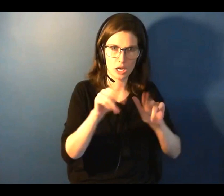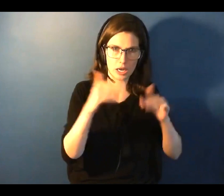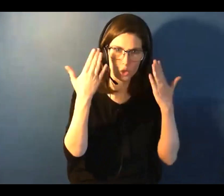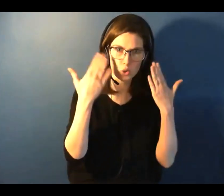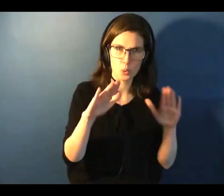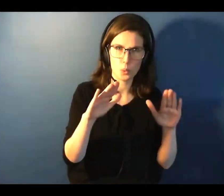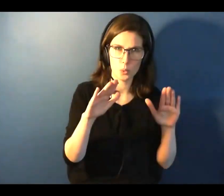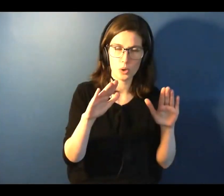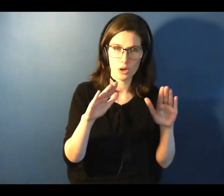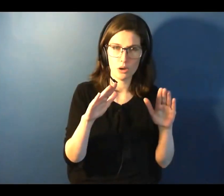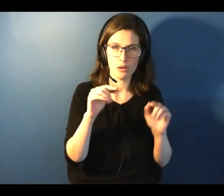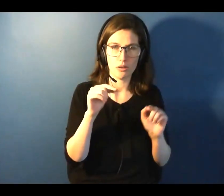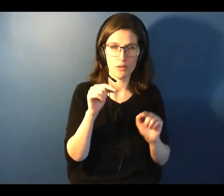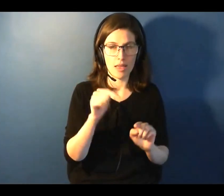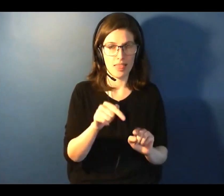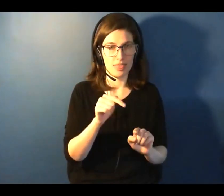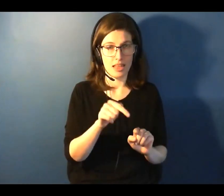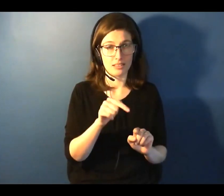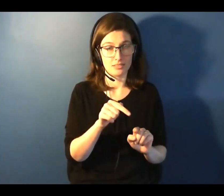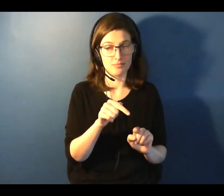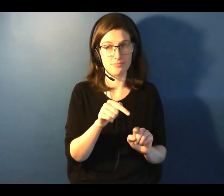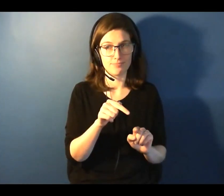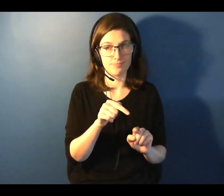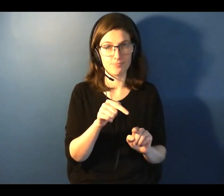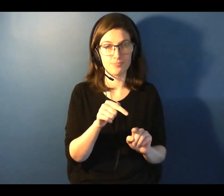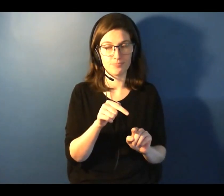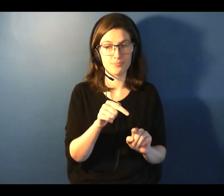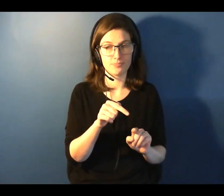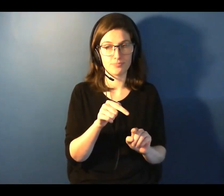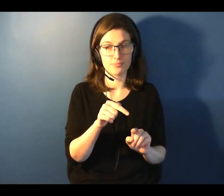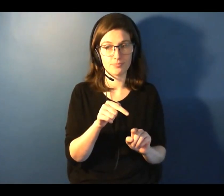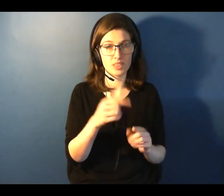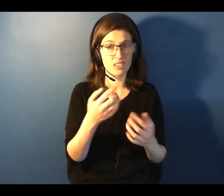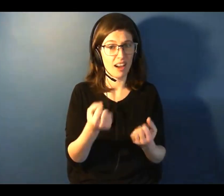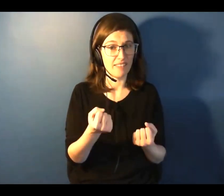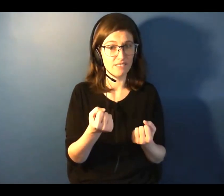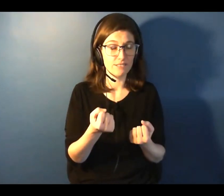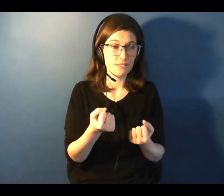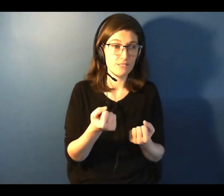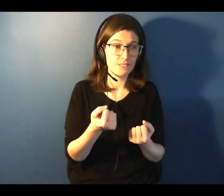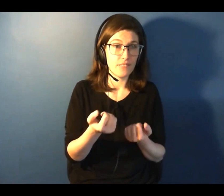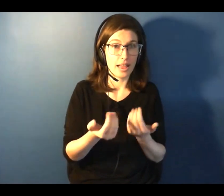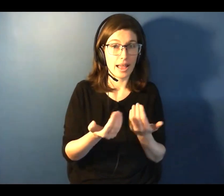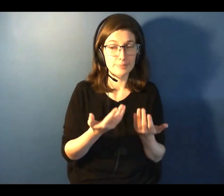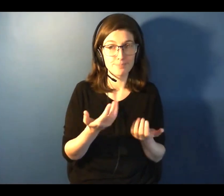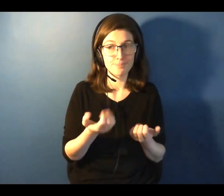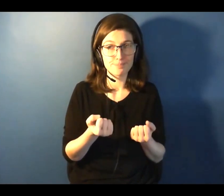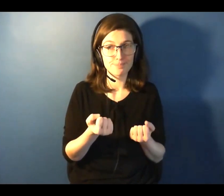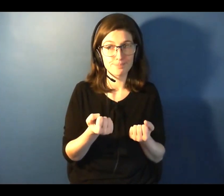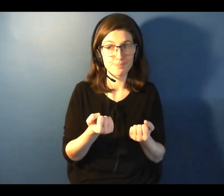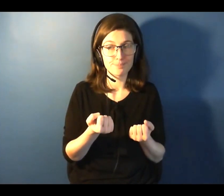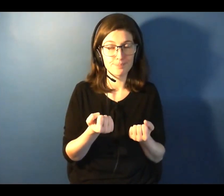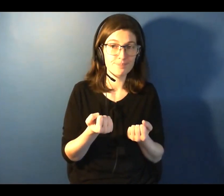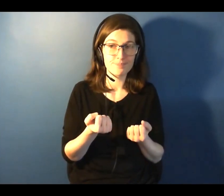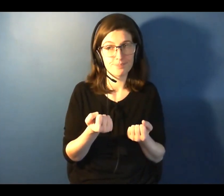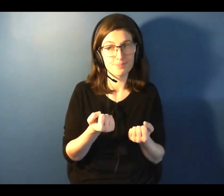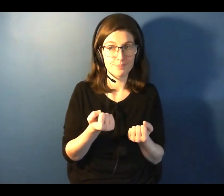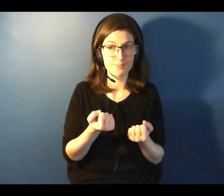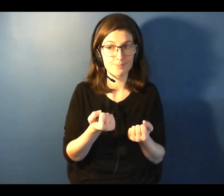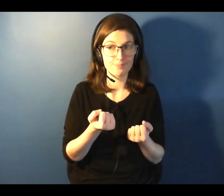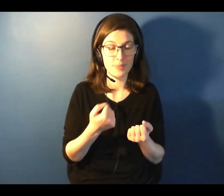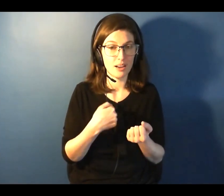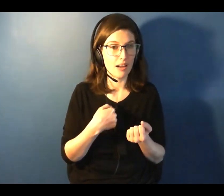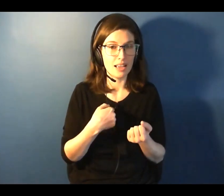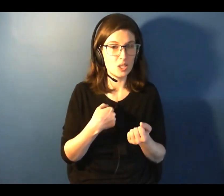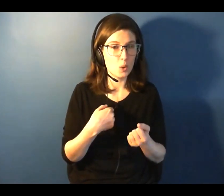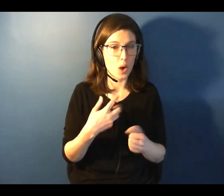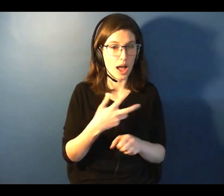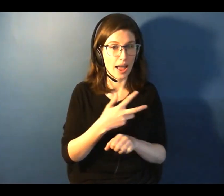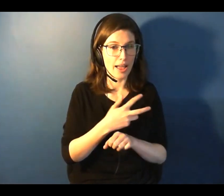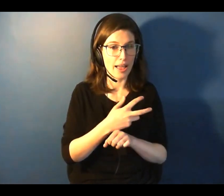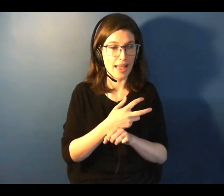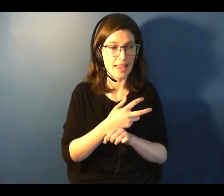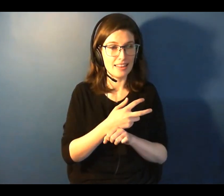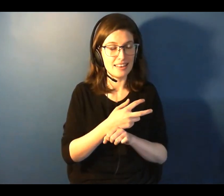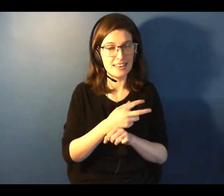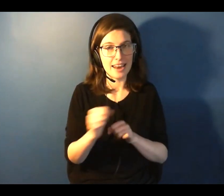I never thought about, I mean, there was no place for me to think about how am